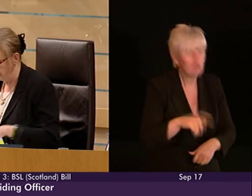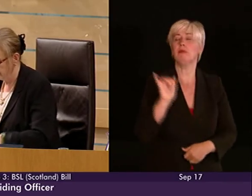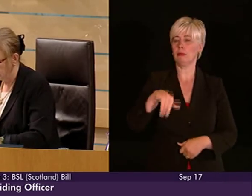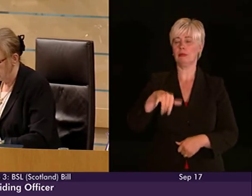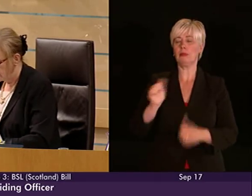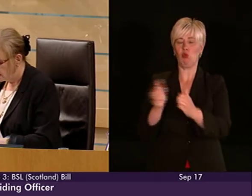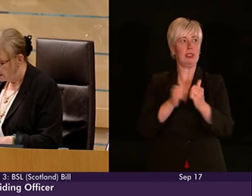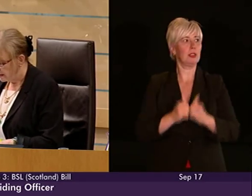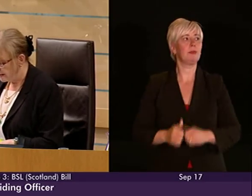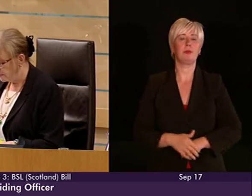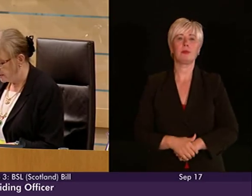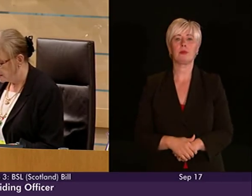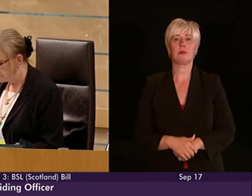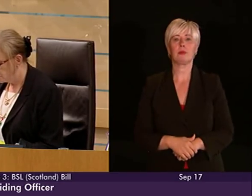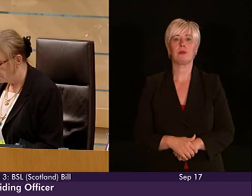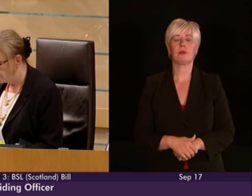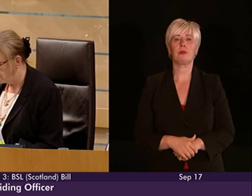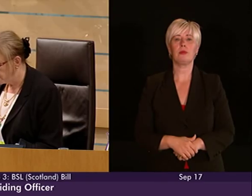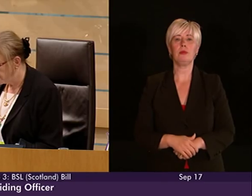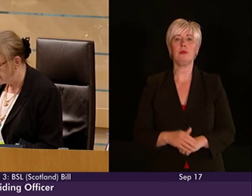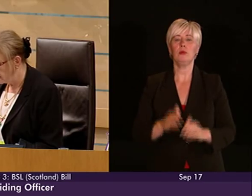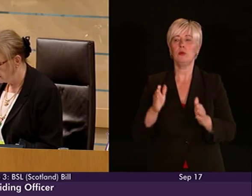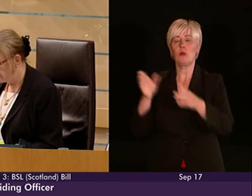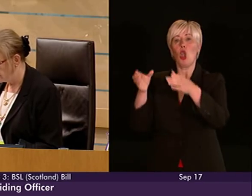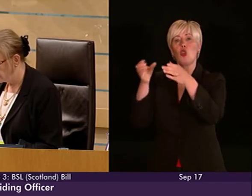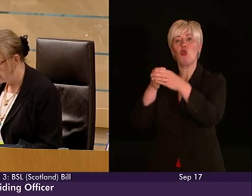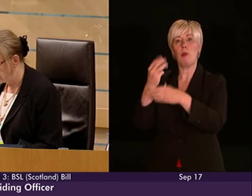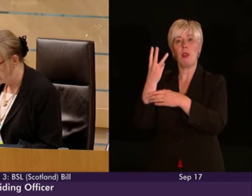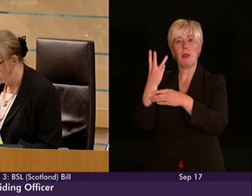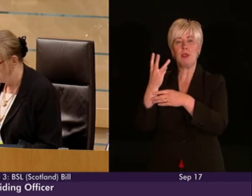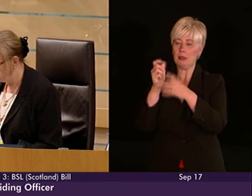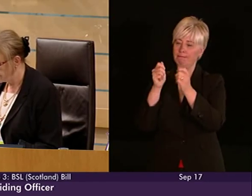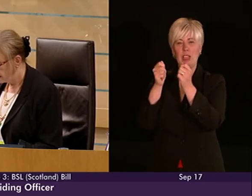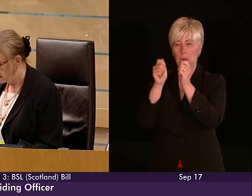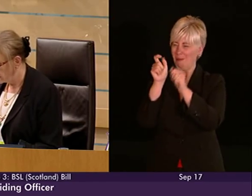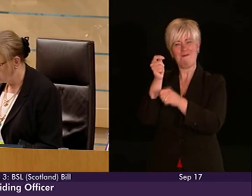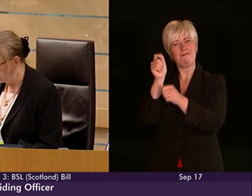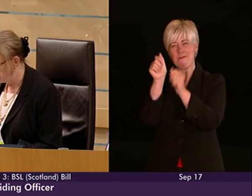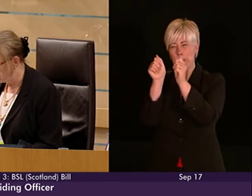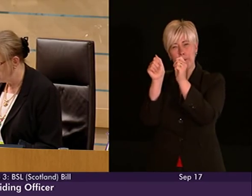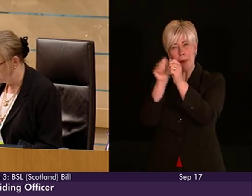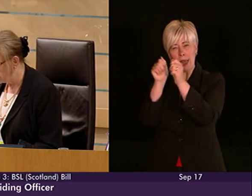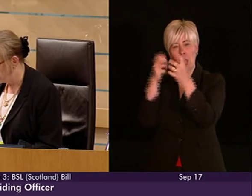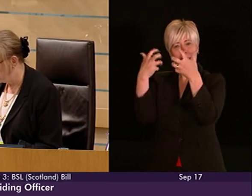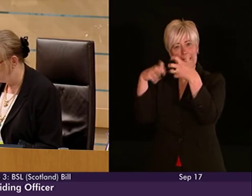The Deputy Presiding Officer: Amendment 3 is agreed to. The Deputy Presiding Officer: Group 3 is minor and technical amendments. Amendment 4, in